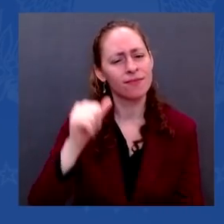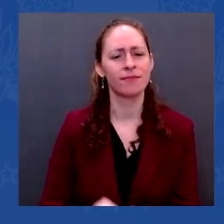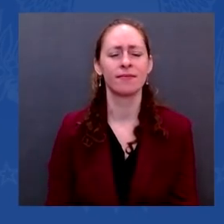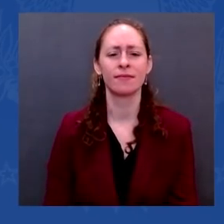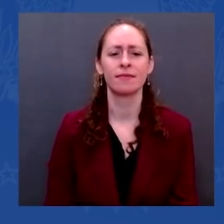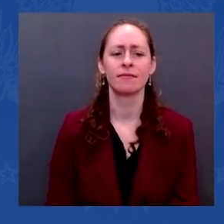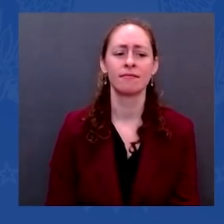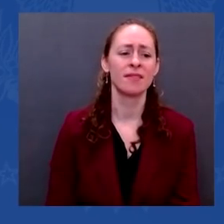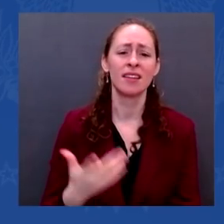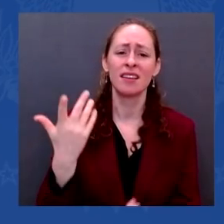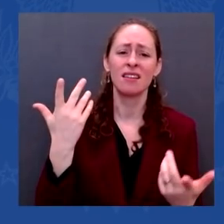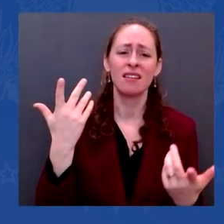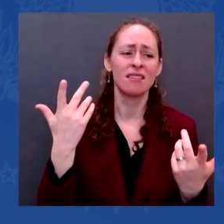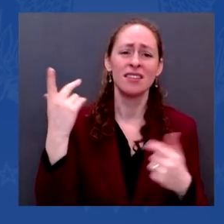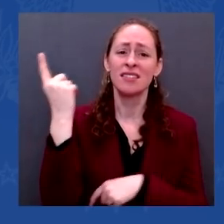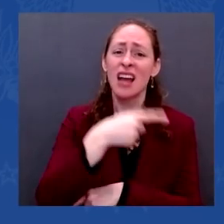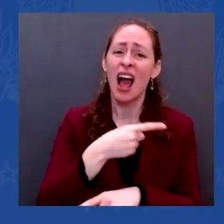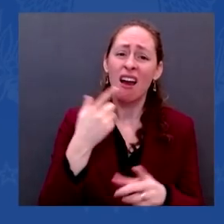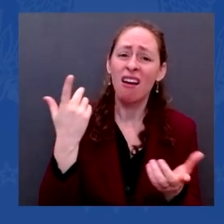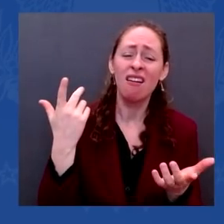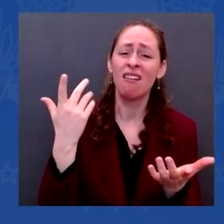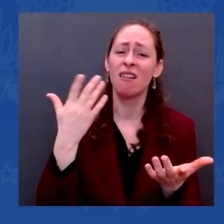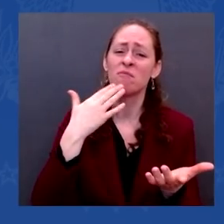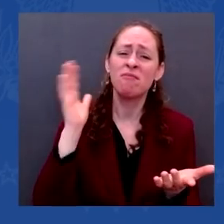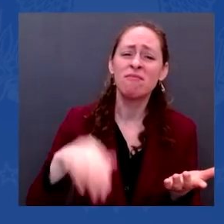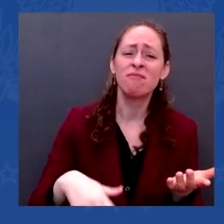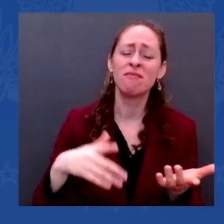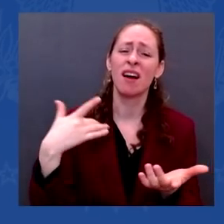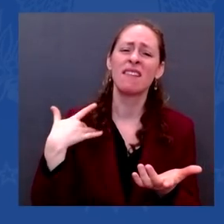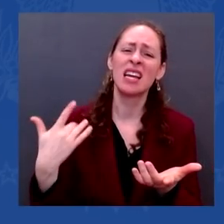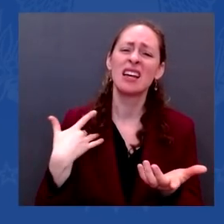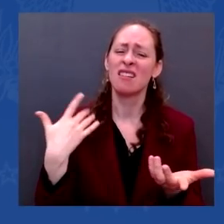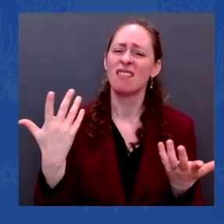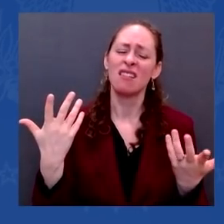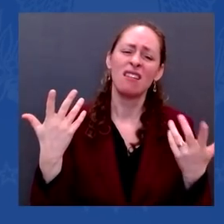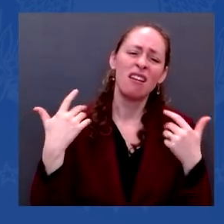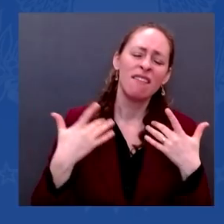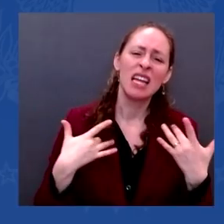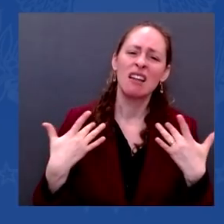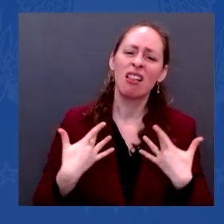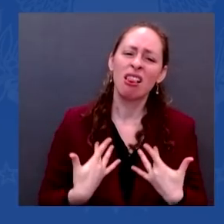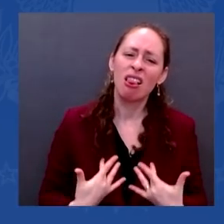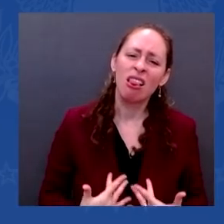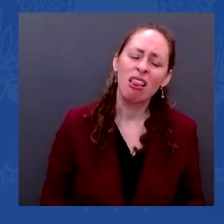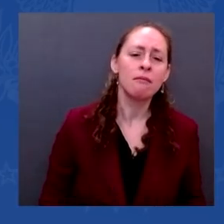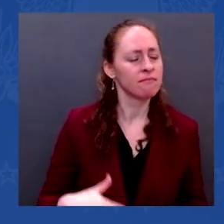He continues to fight the good fight and to keep the faith.